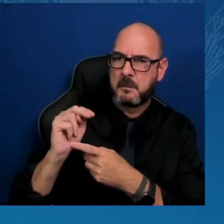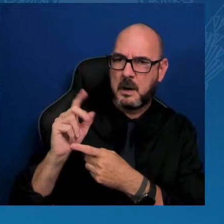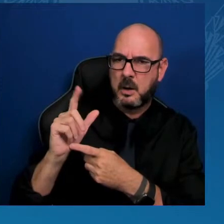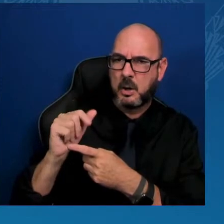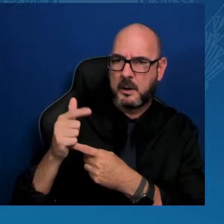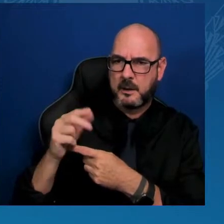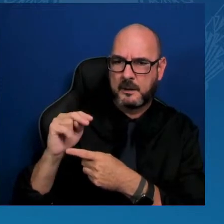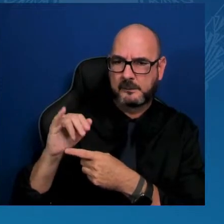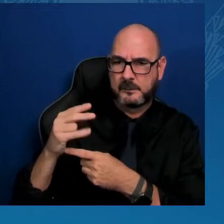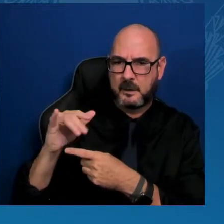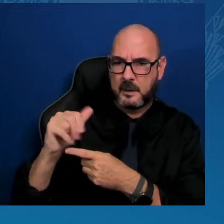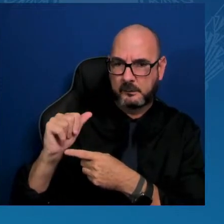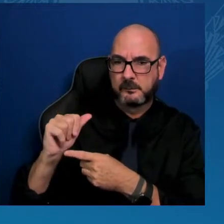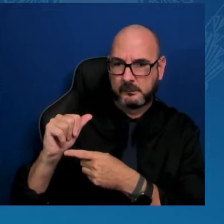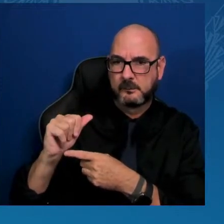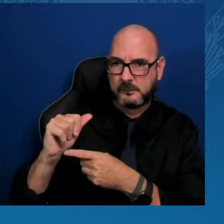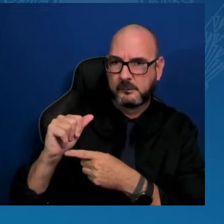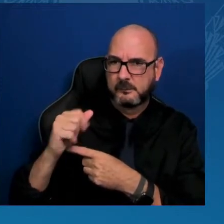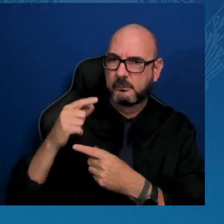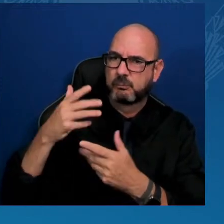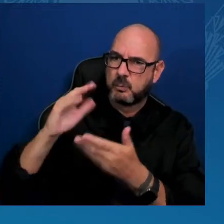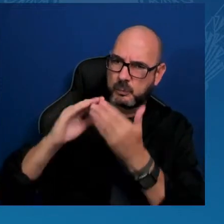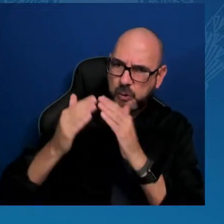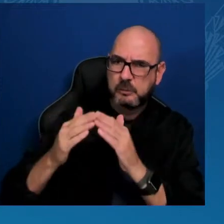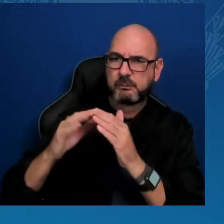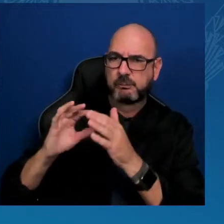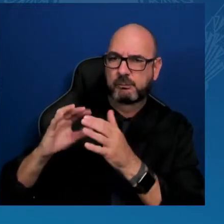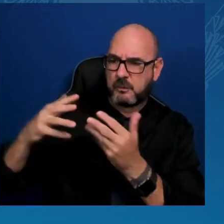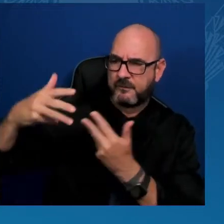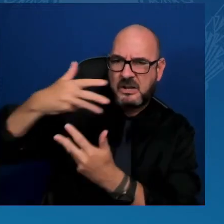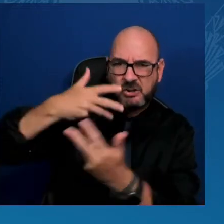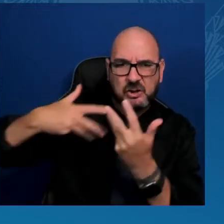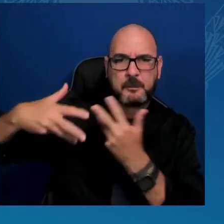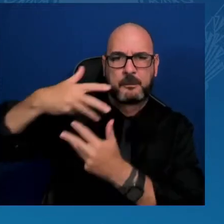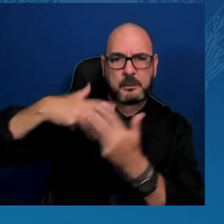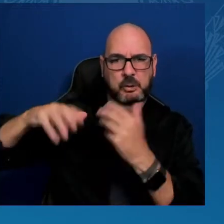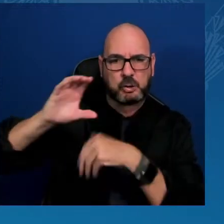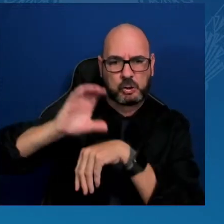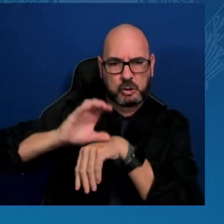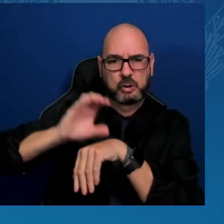Church is a place where, together, we find and share our faith.